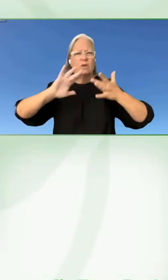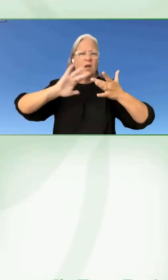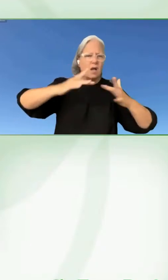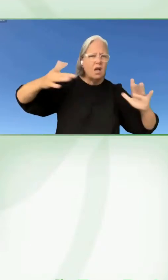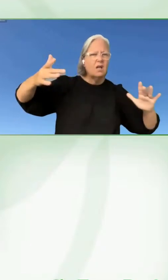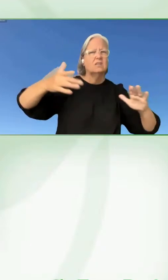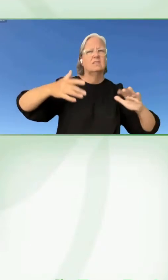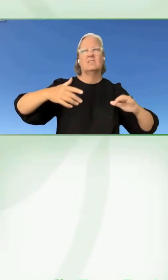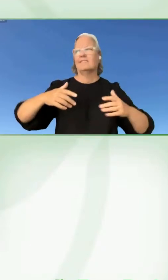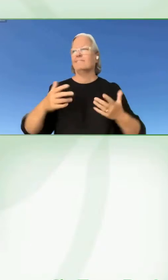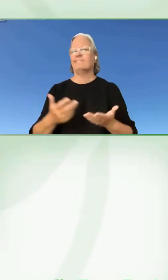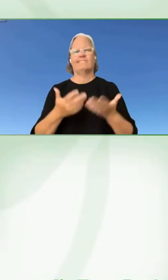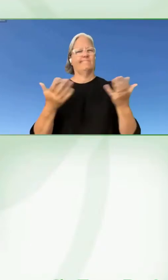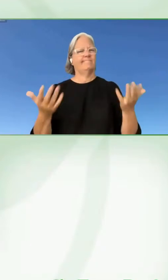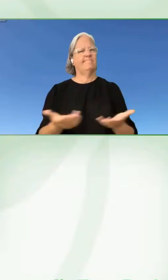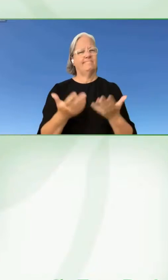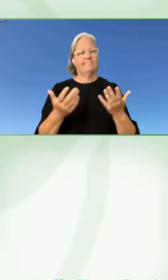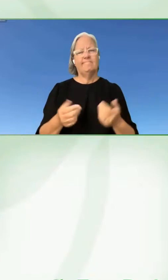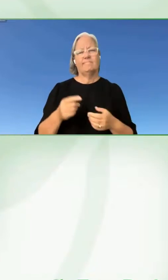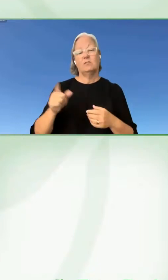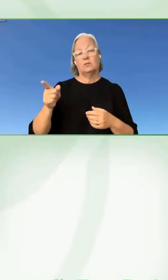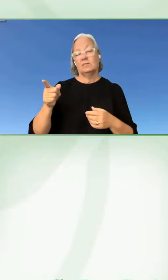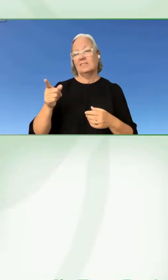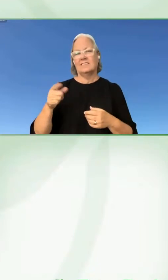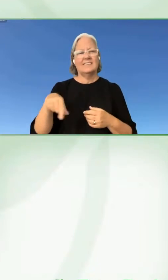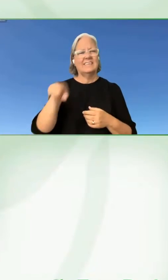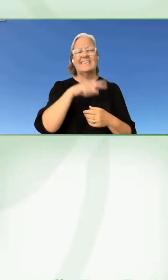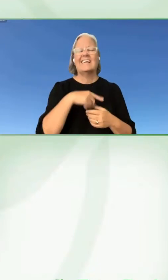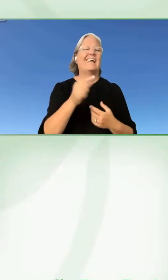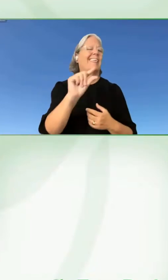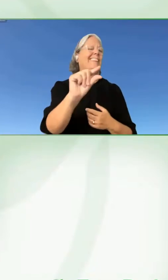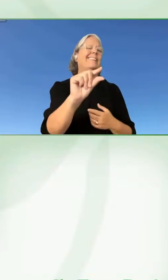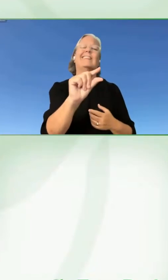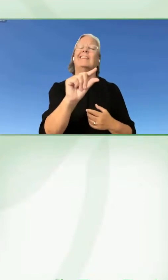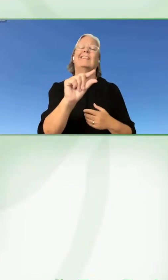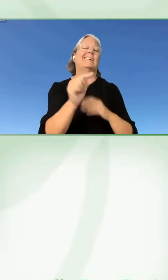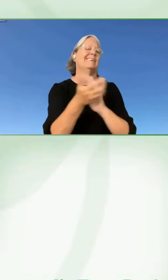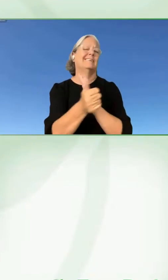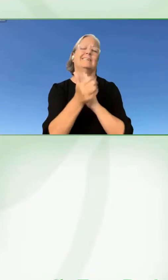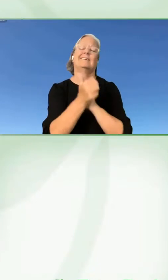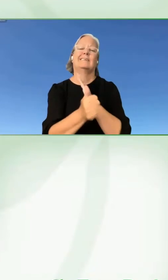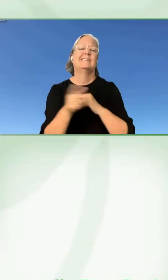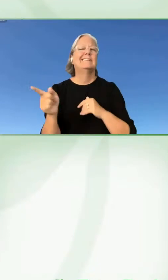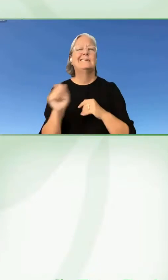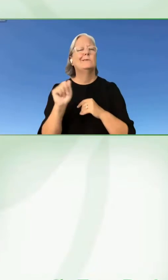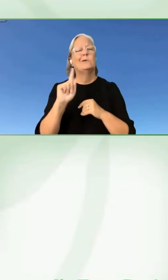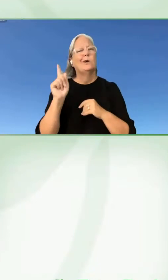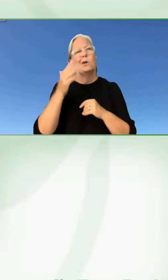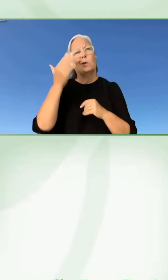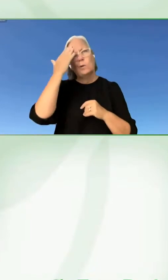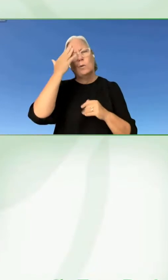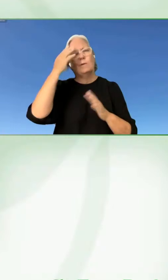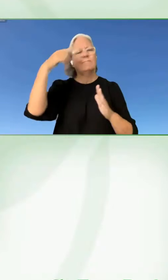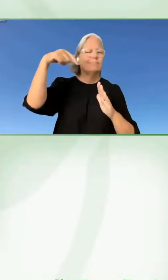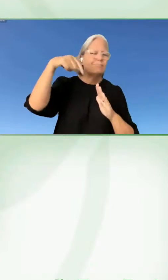You are asking about? Digital literacy, how the government ensures